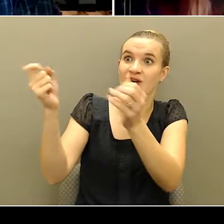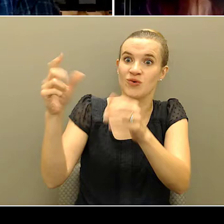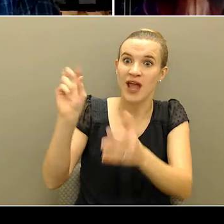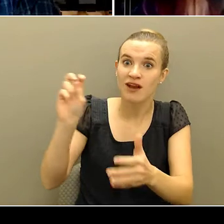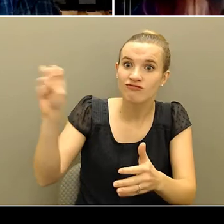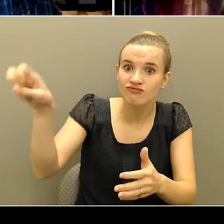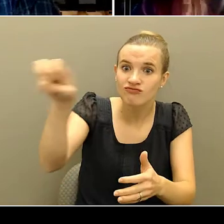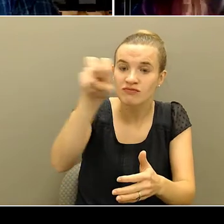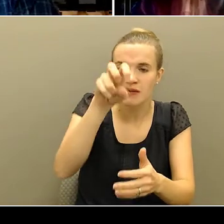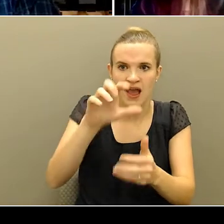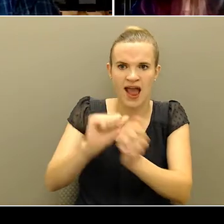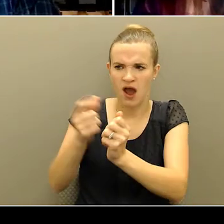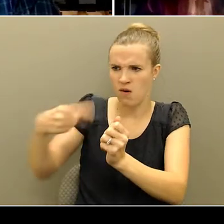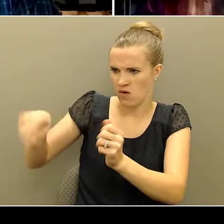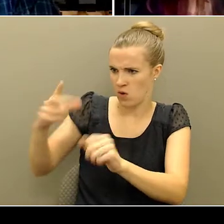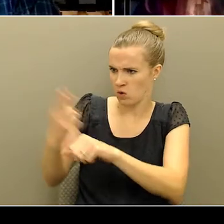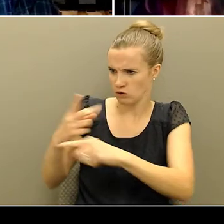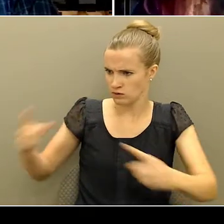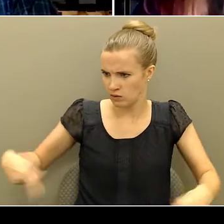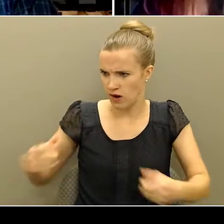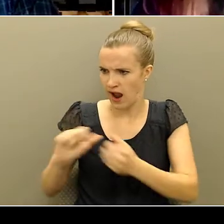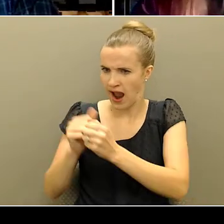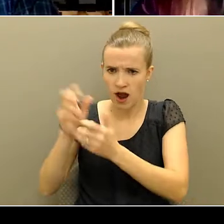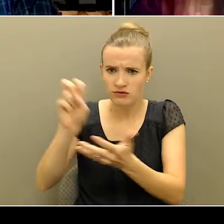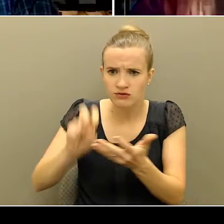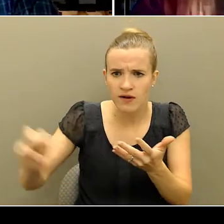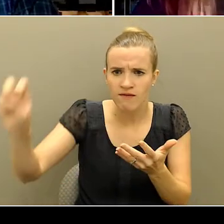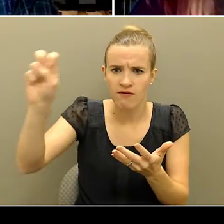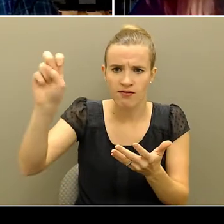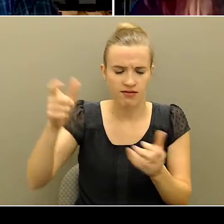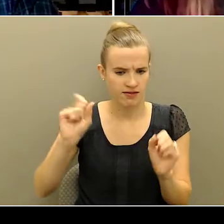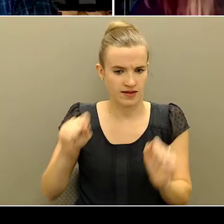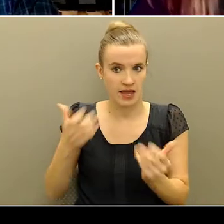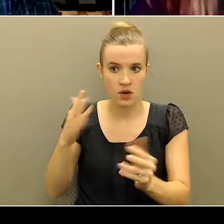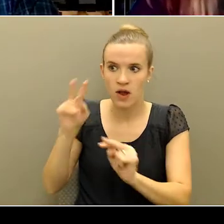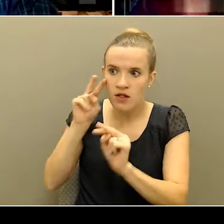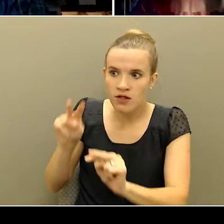these things. New Mobility Magazine is a resource you know, that writes about you